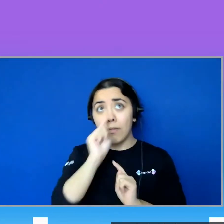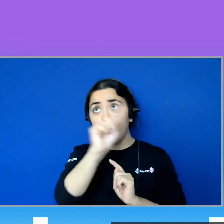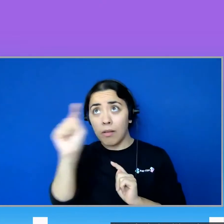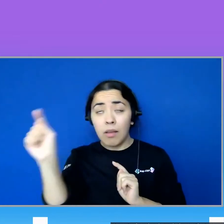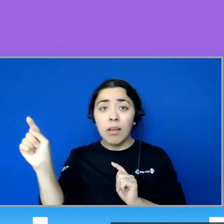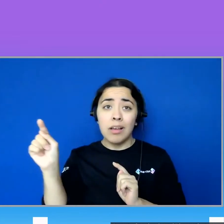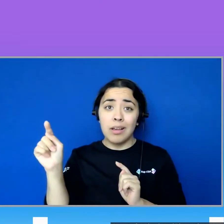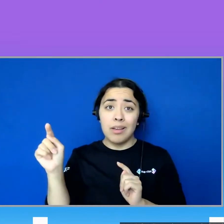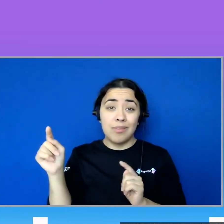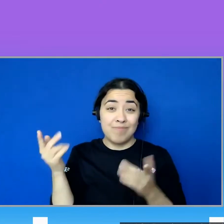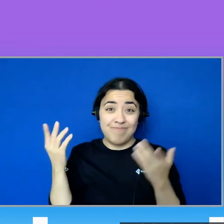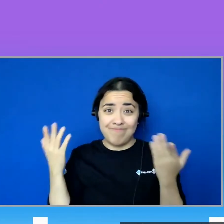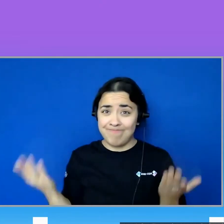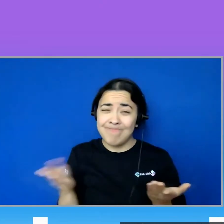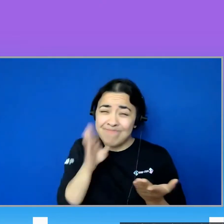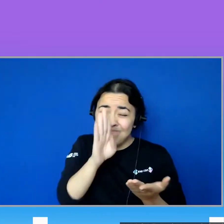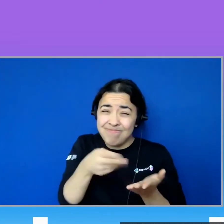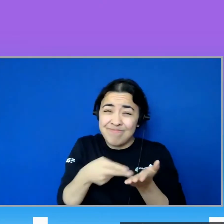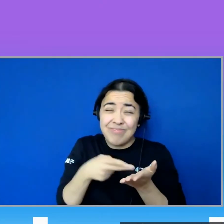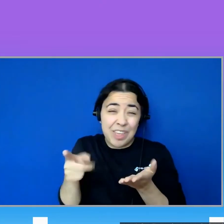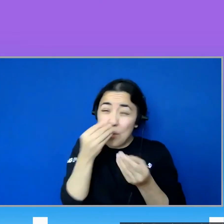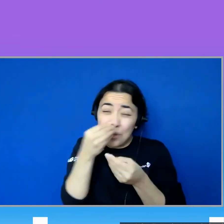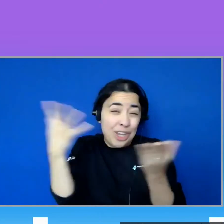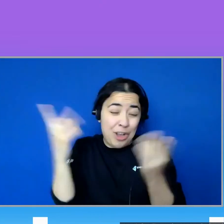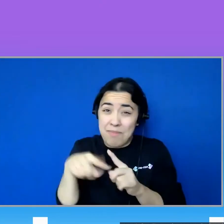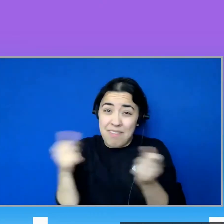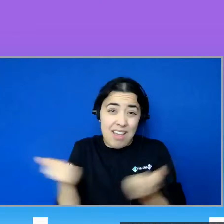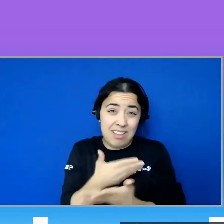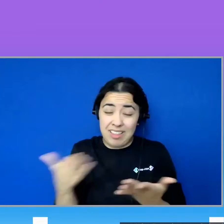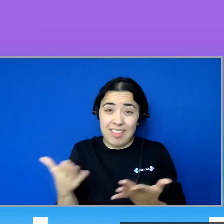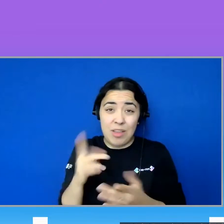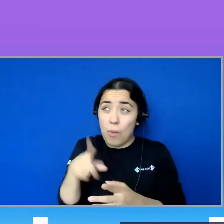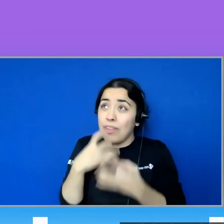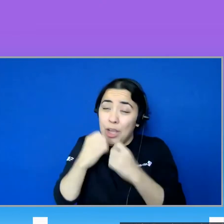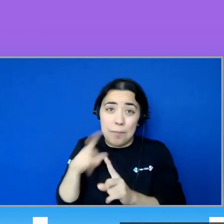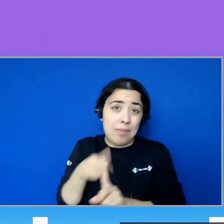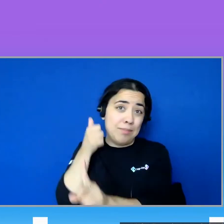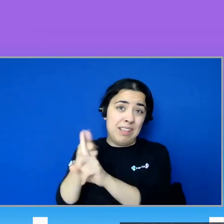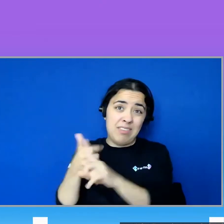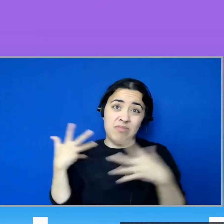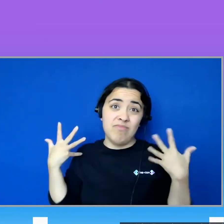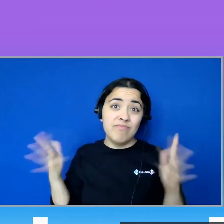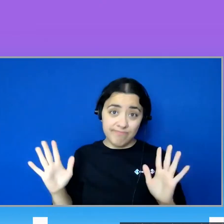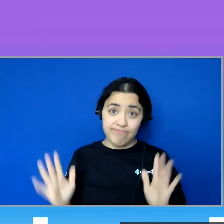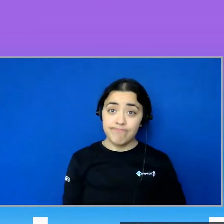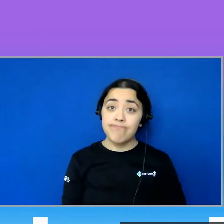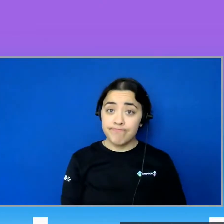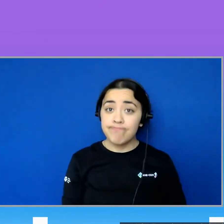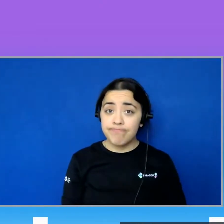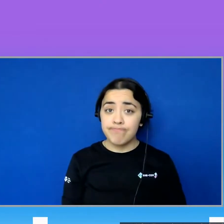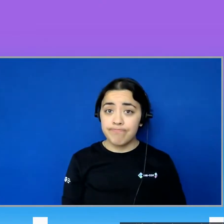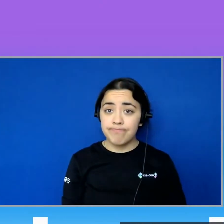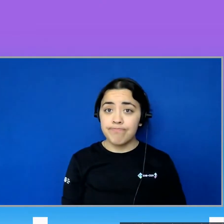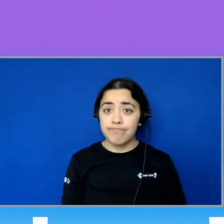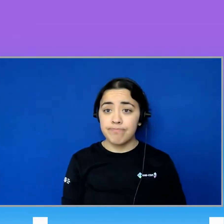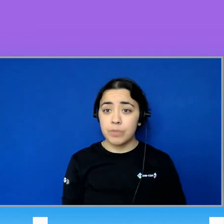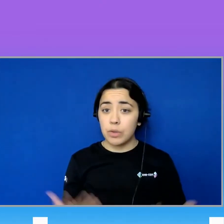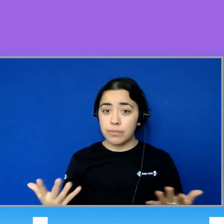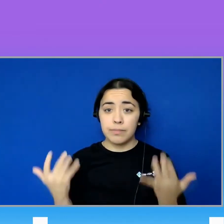simply don't care about anything